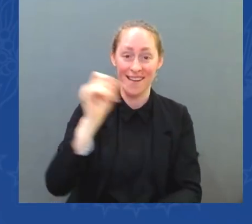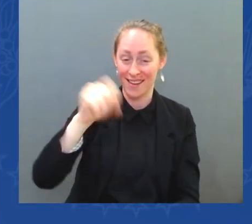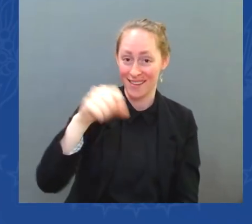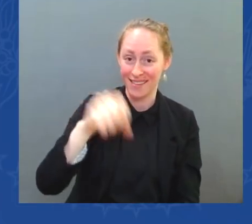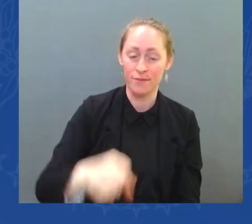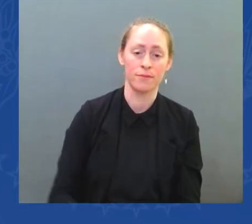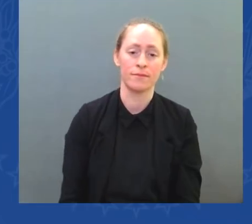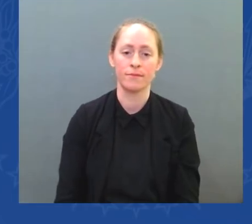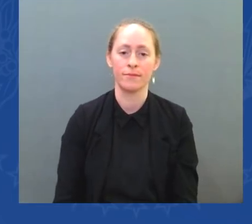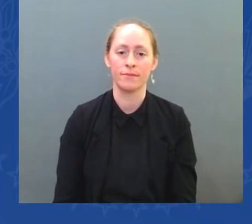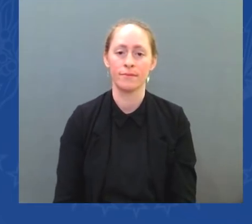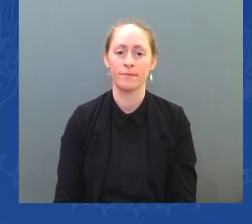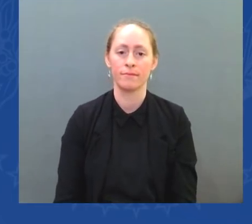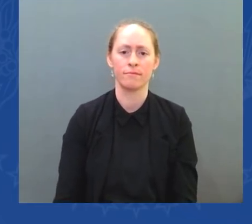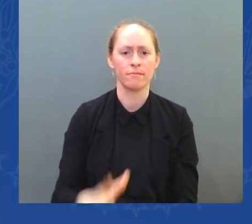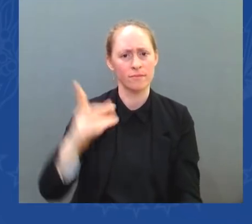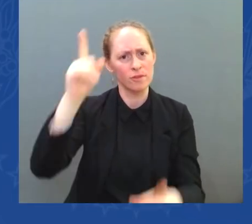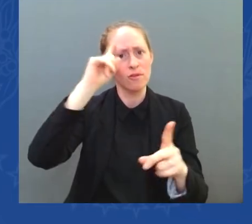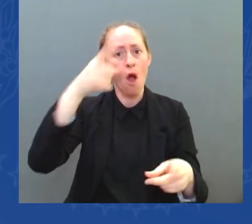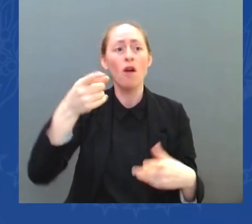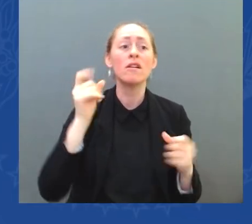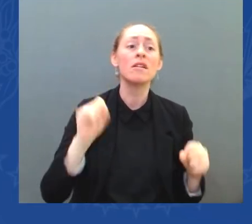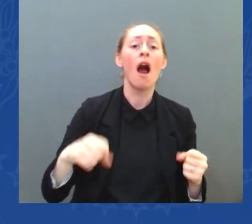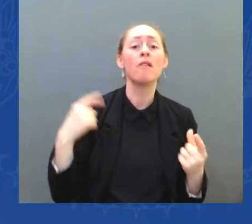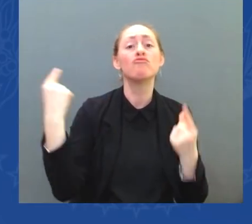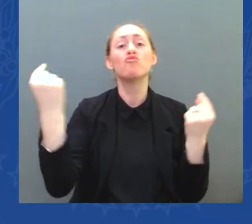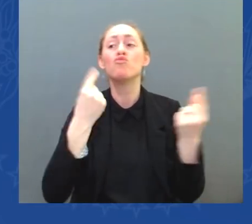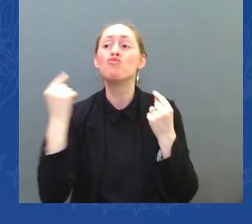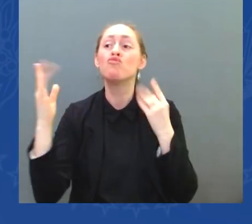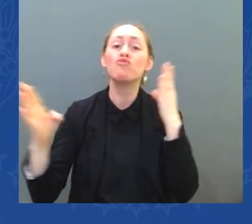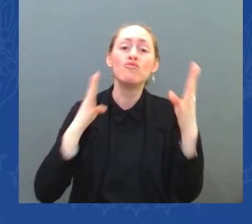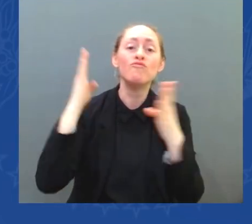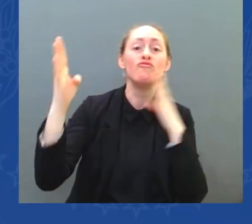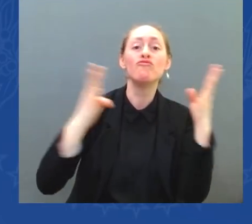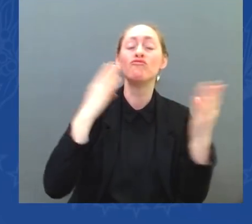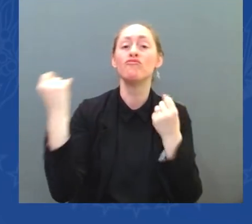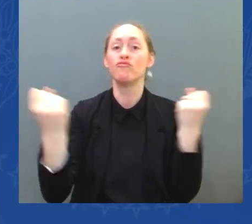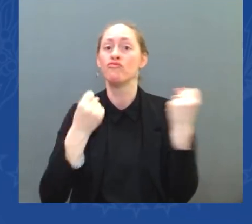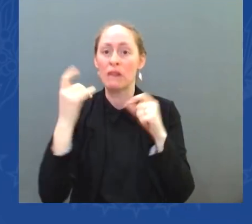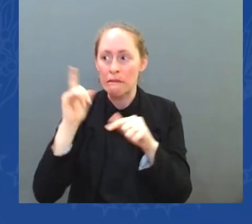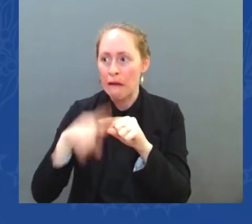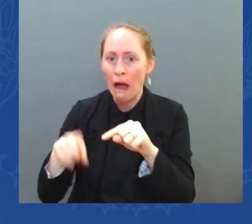and commits genocide a half a world away. To help deal with this Putin price hike,